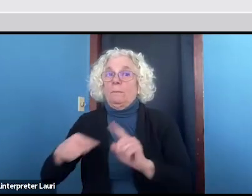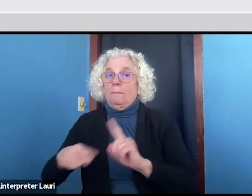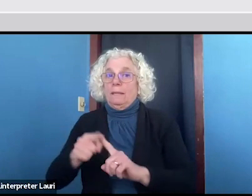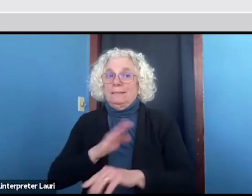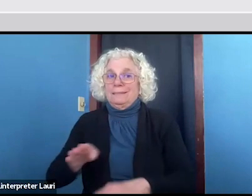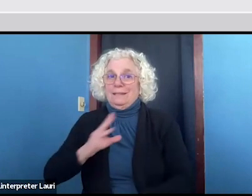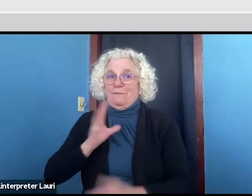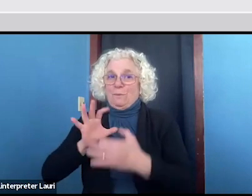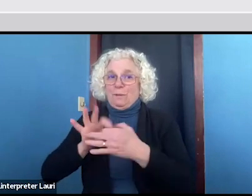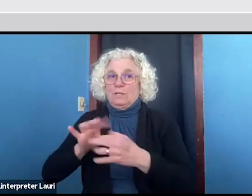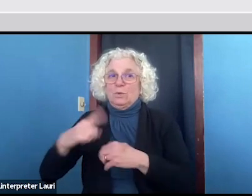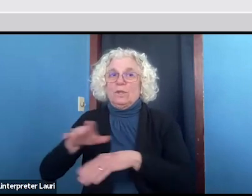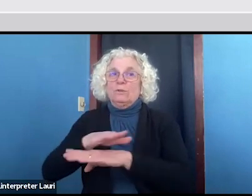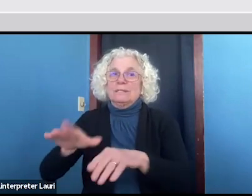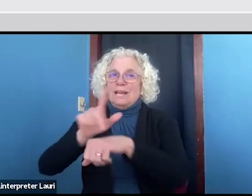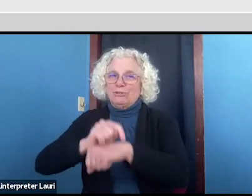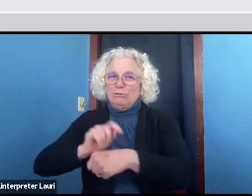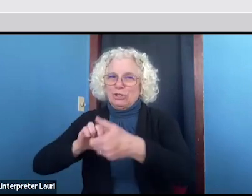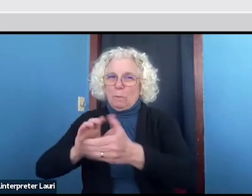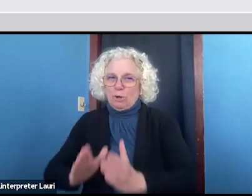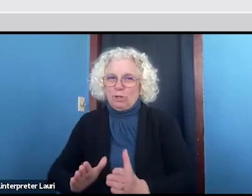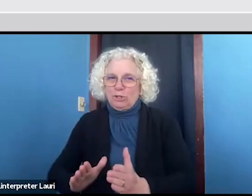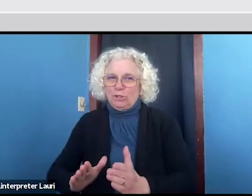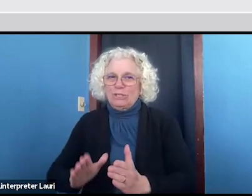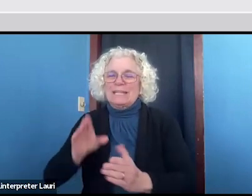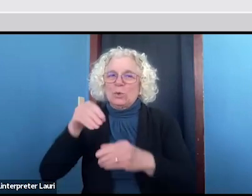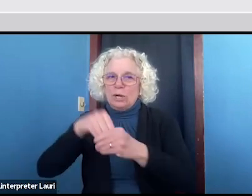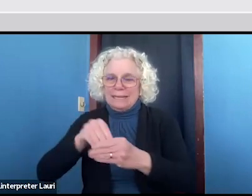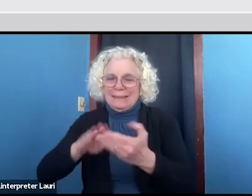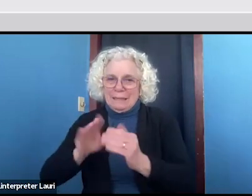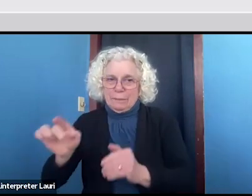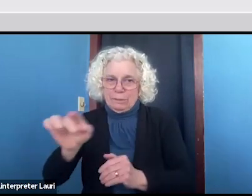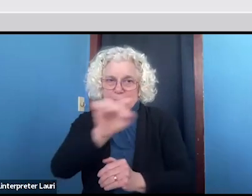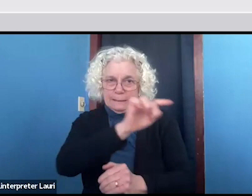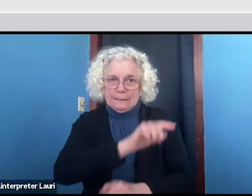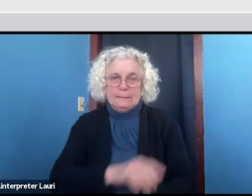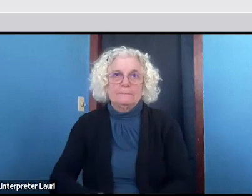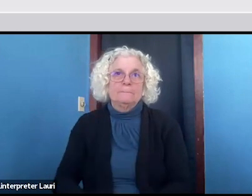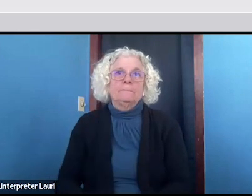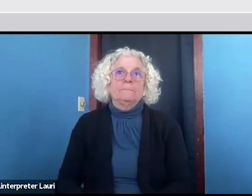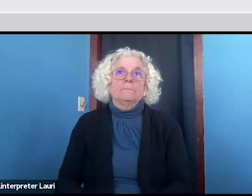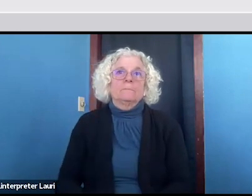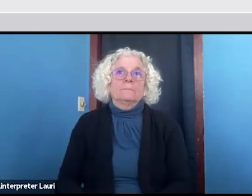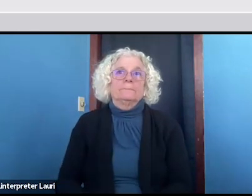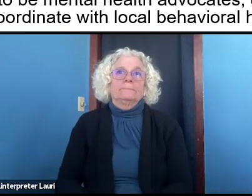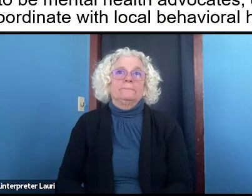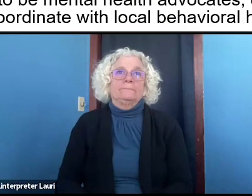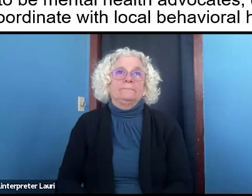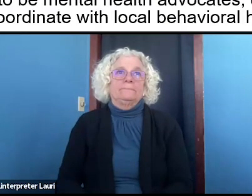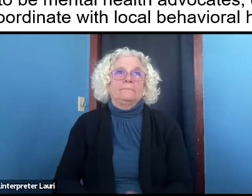to nontraditional partners within the communities that they serve. Next slide.